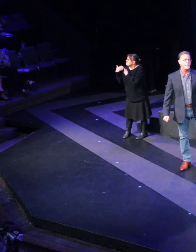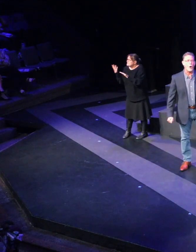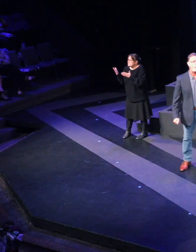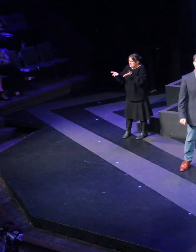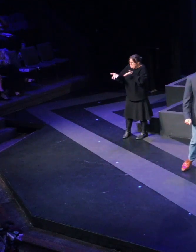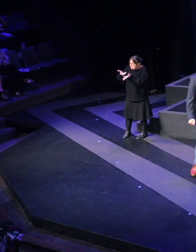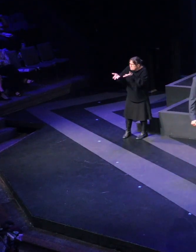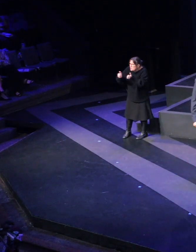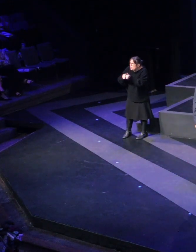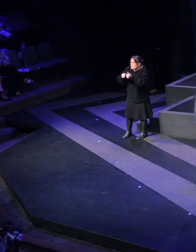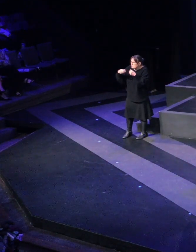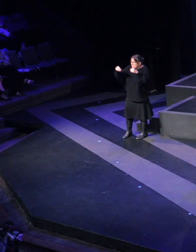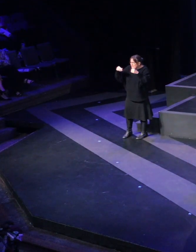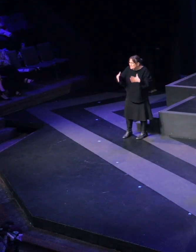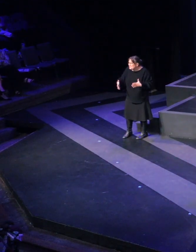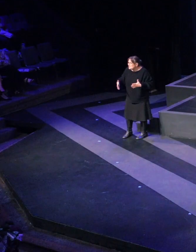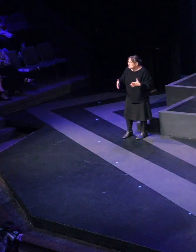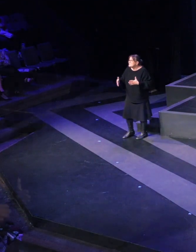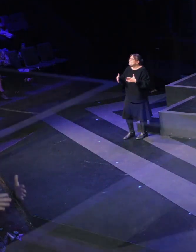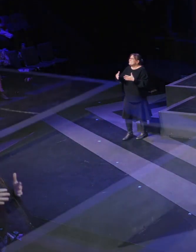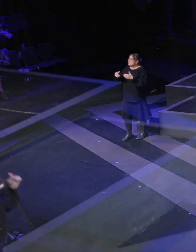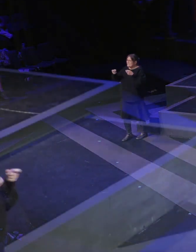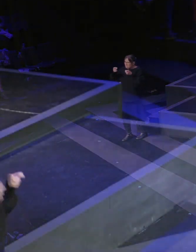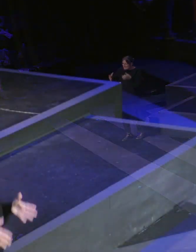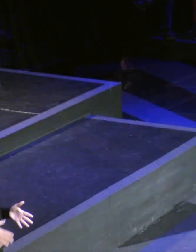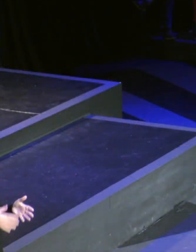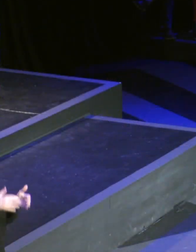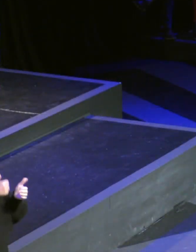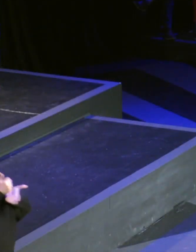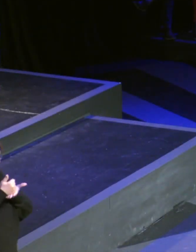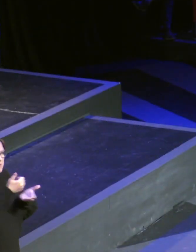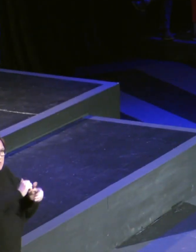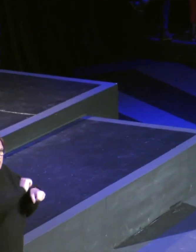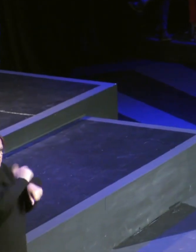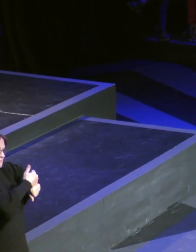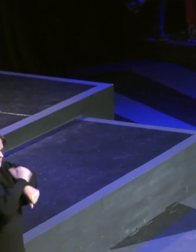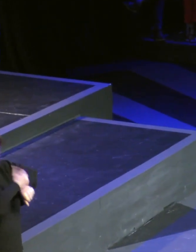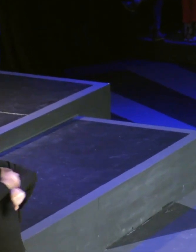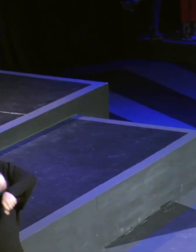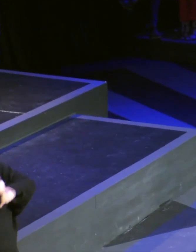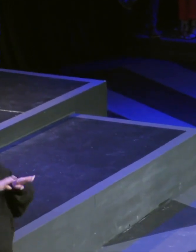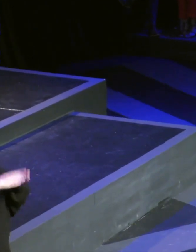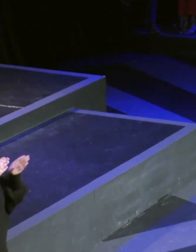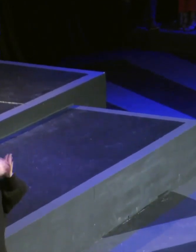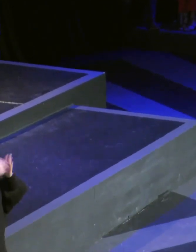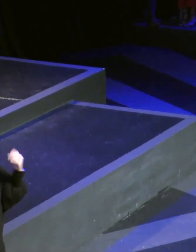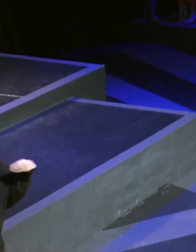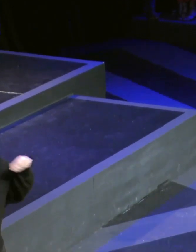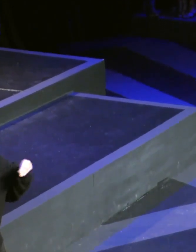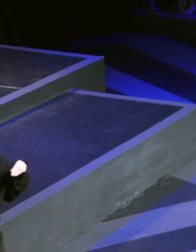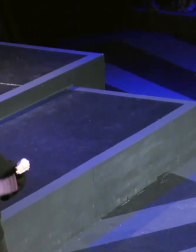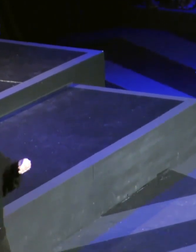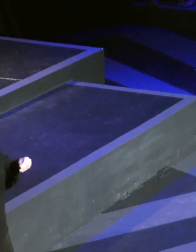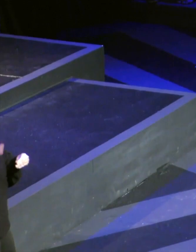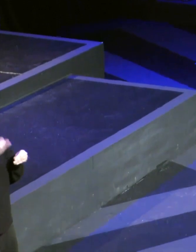to open up stores in Texas, Georgia, and Florida. I made a fantastic first impression.